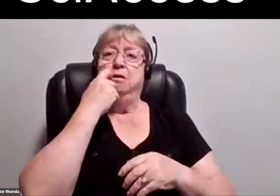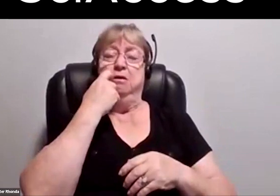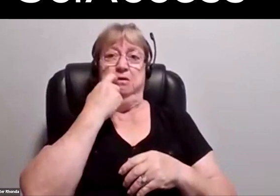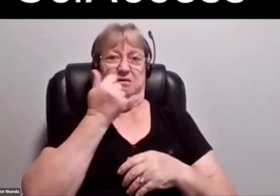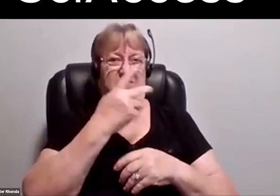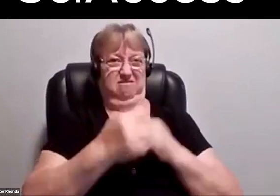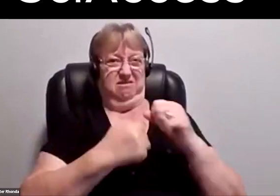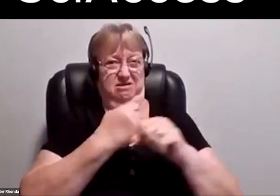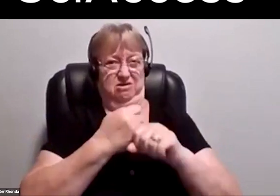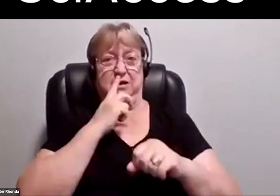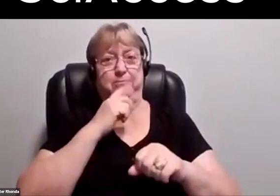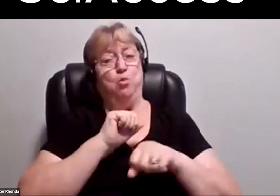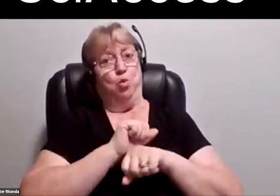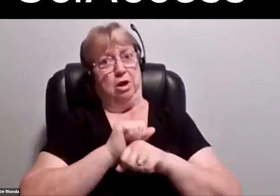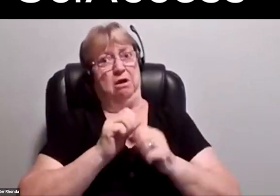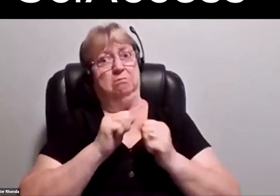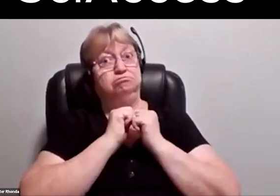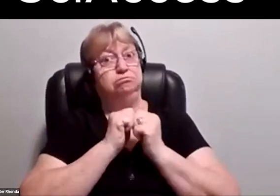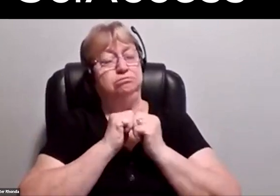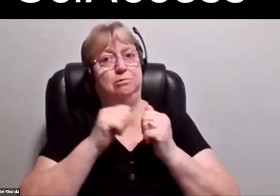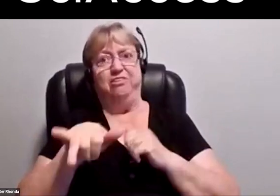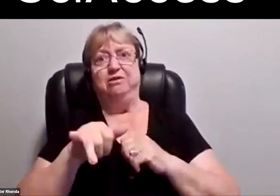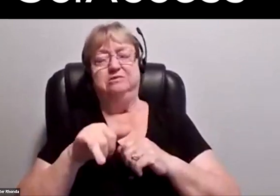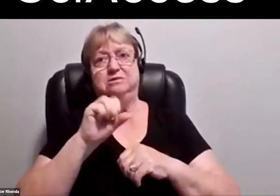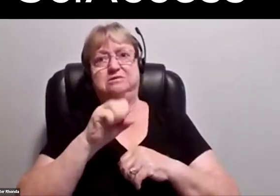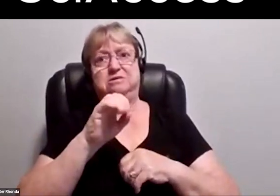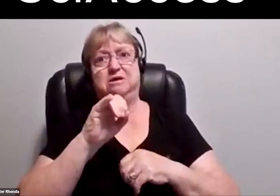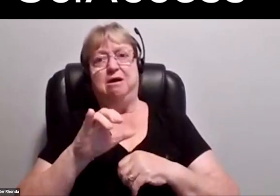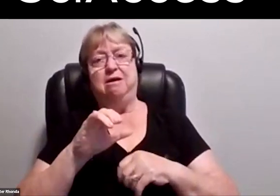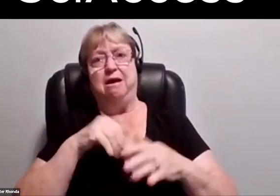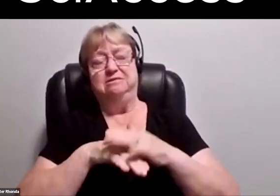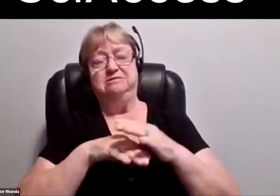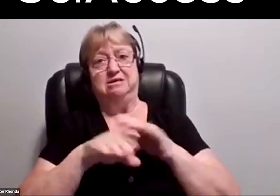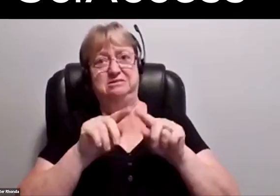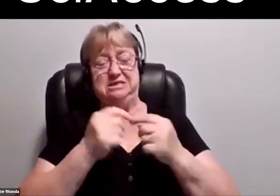I'm very grateful to that whole team, beginning with Anna Voelker here,